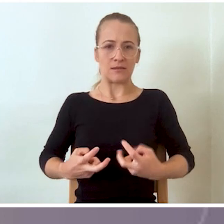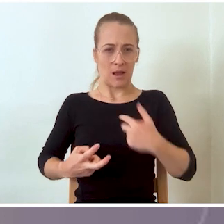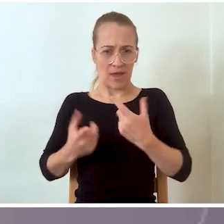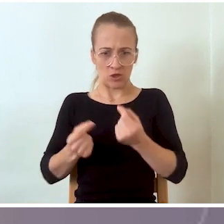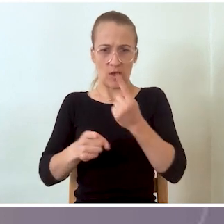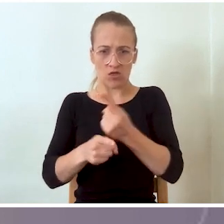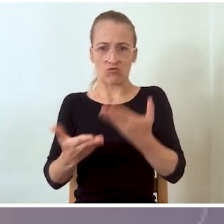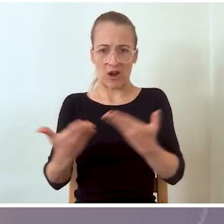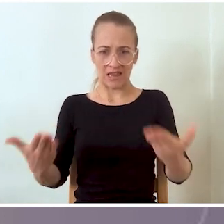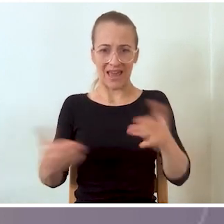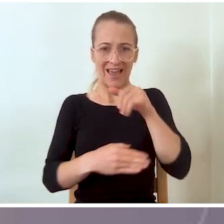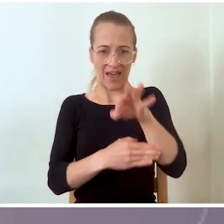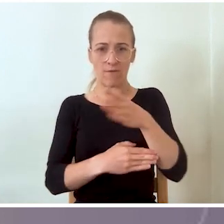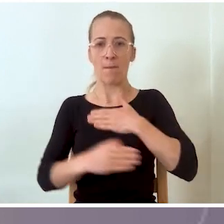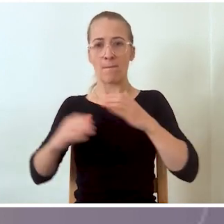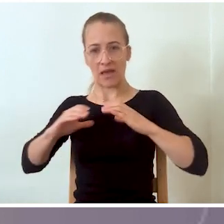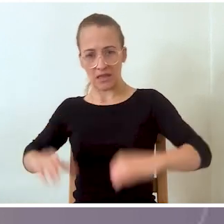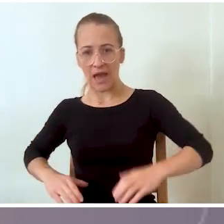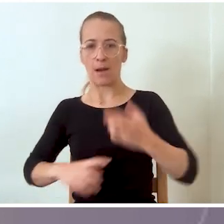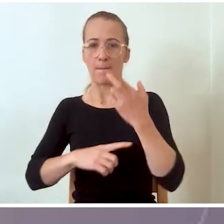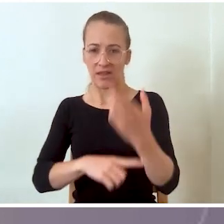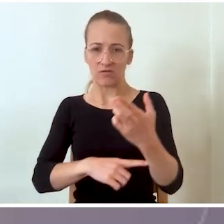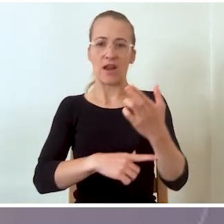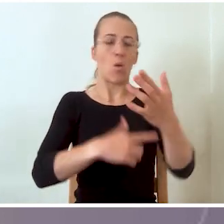if my client, my best friend, my whatever